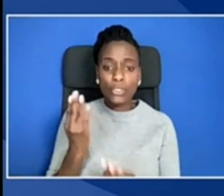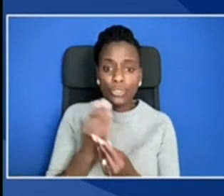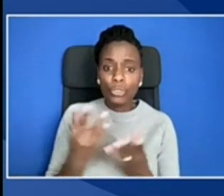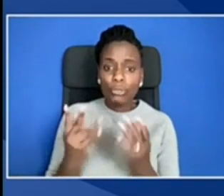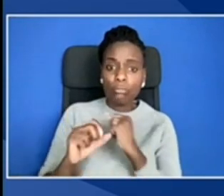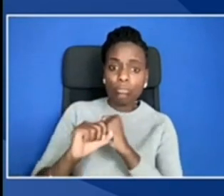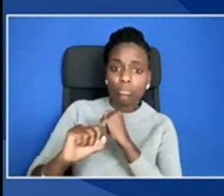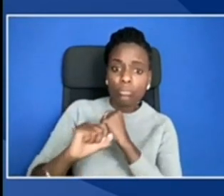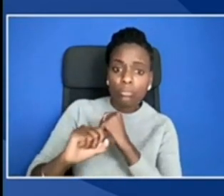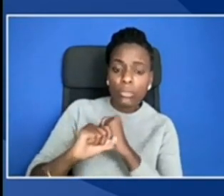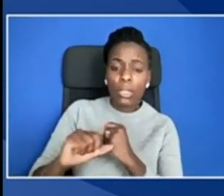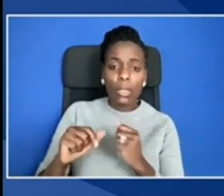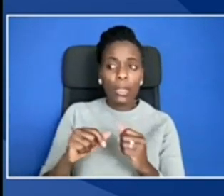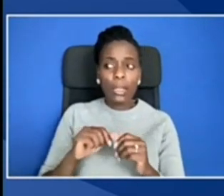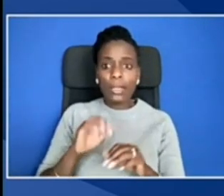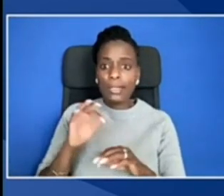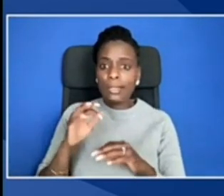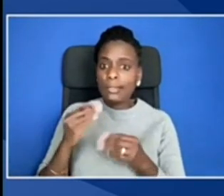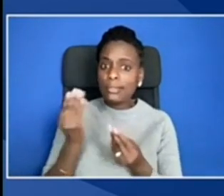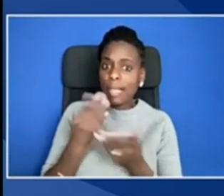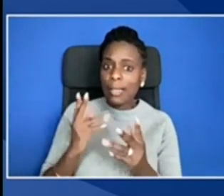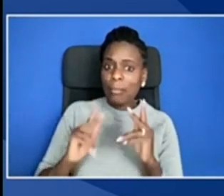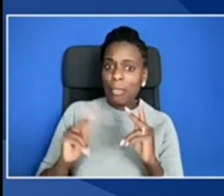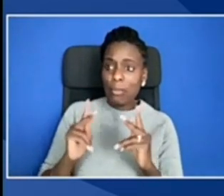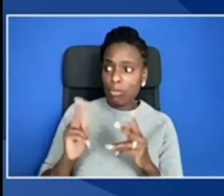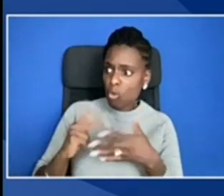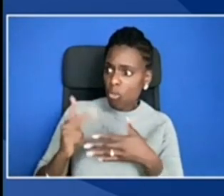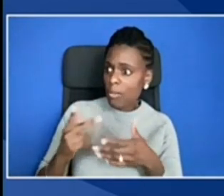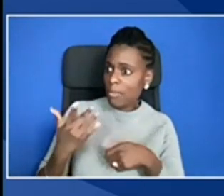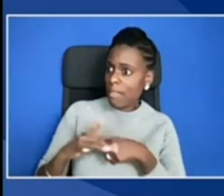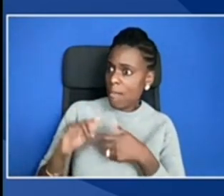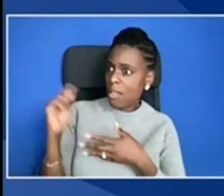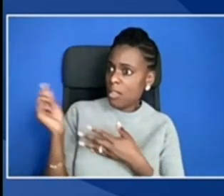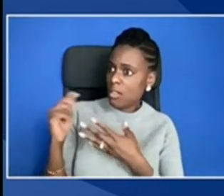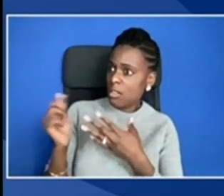people know that these programs exist and that they're eligible for.